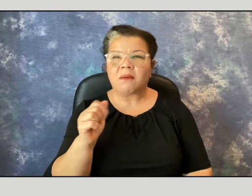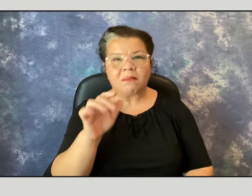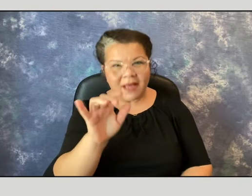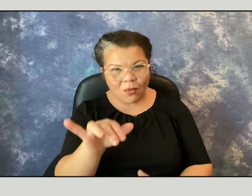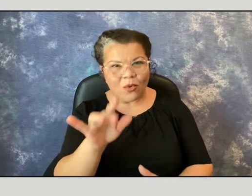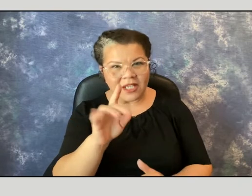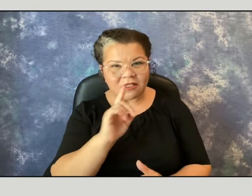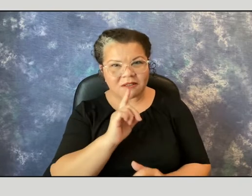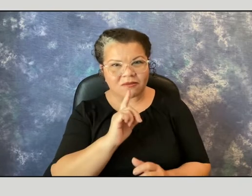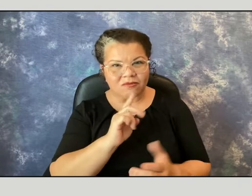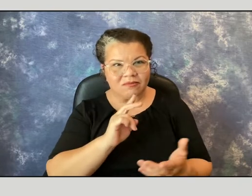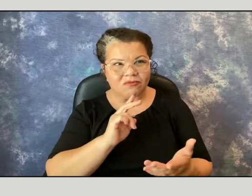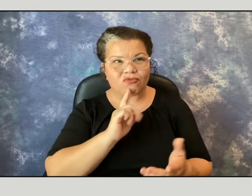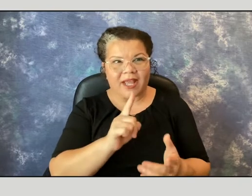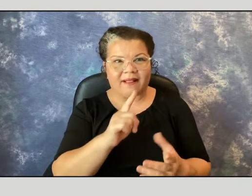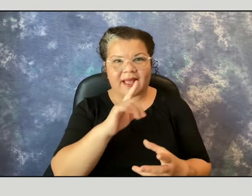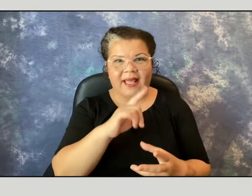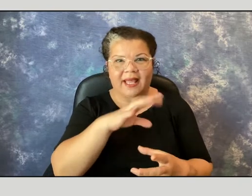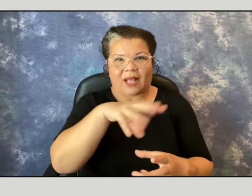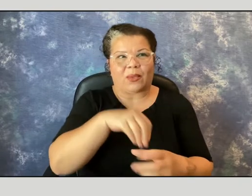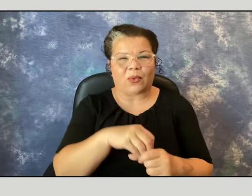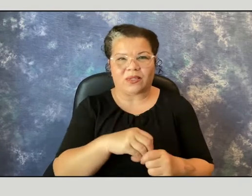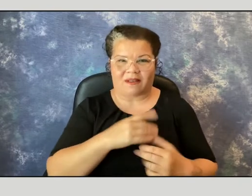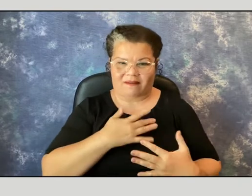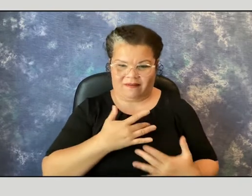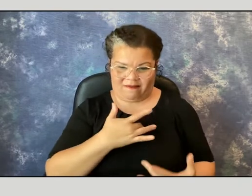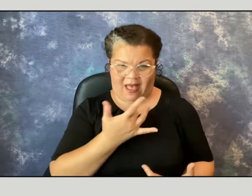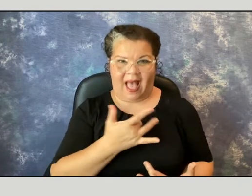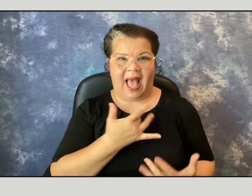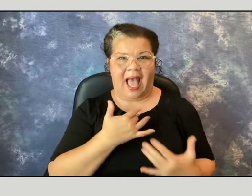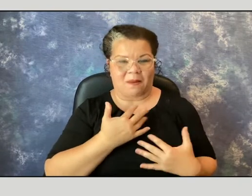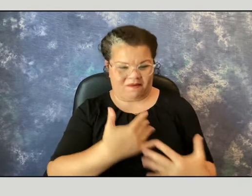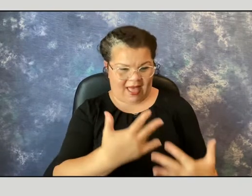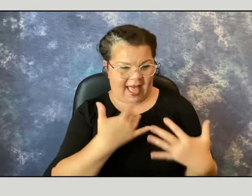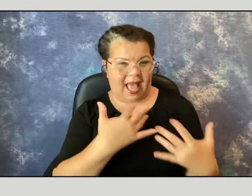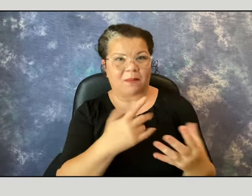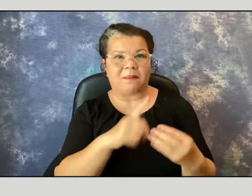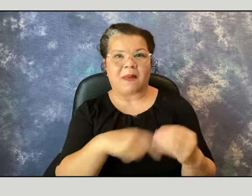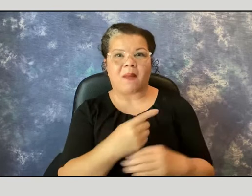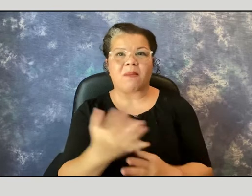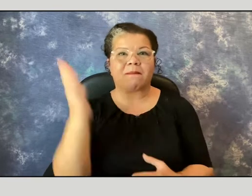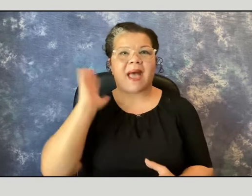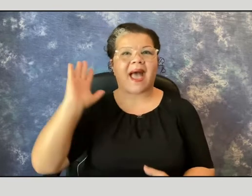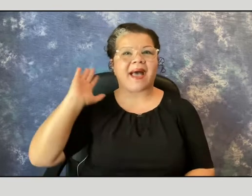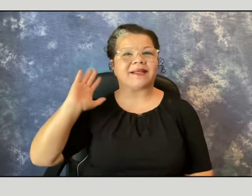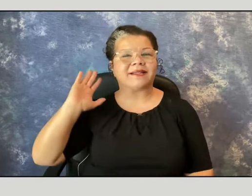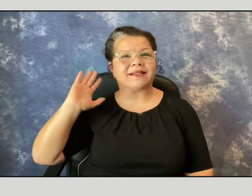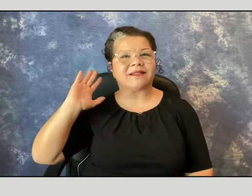Used that word vibe again, but it's all very bittersweet, and so I think about that in terms of defining